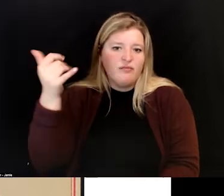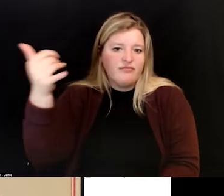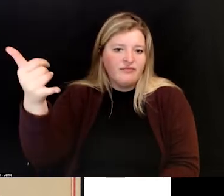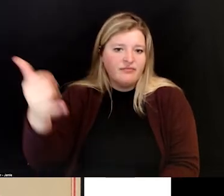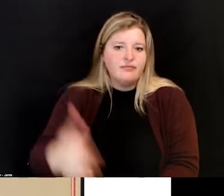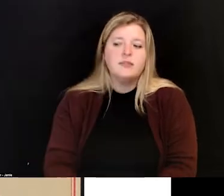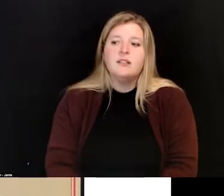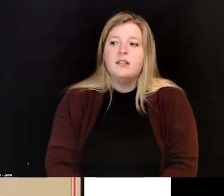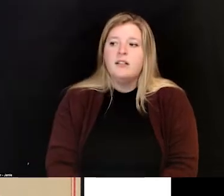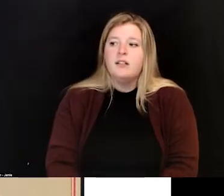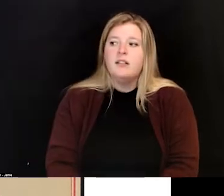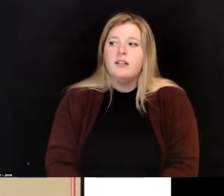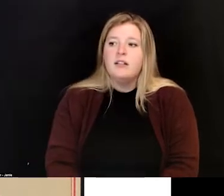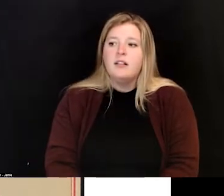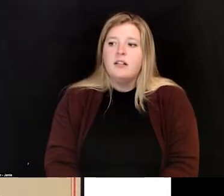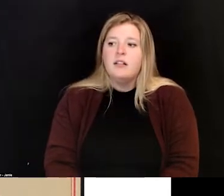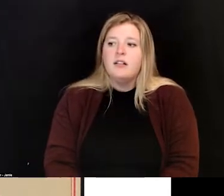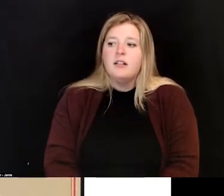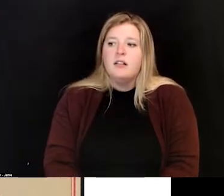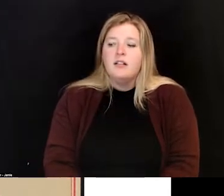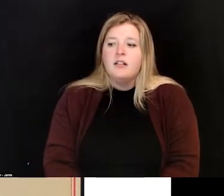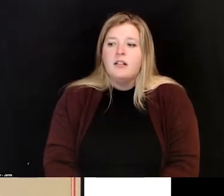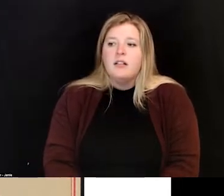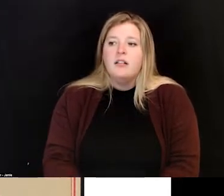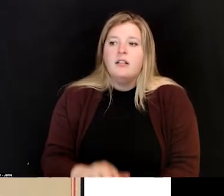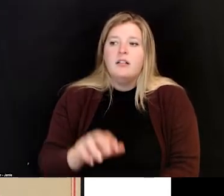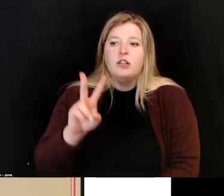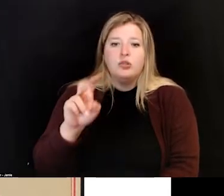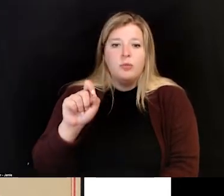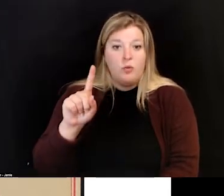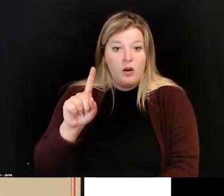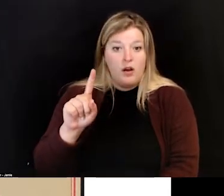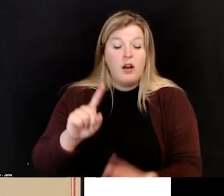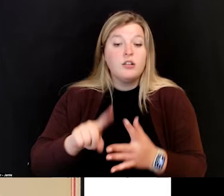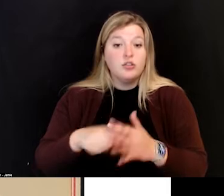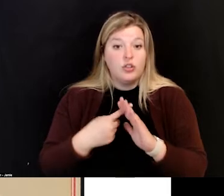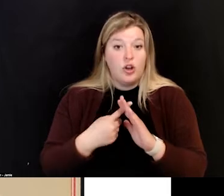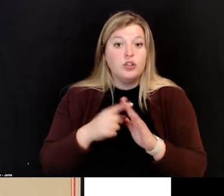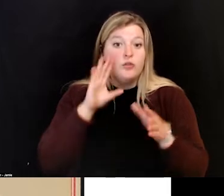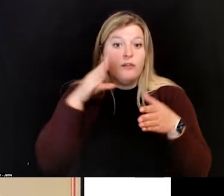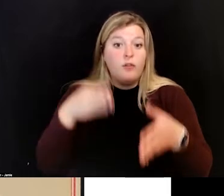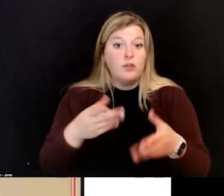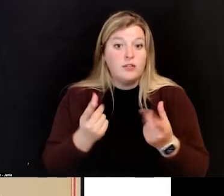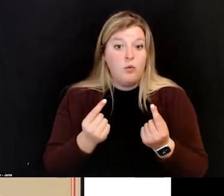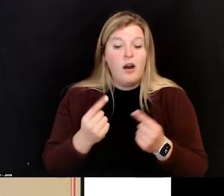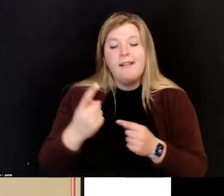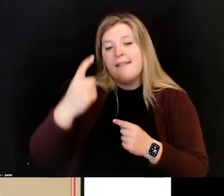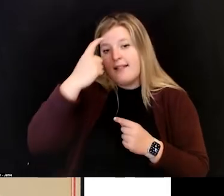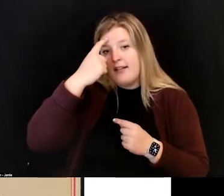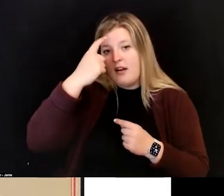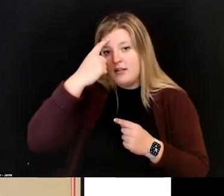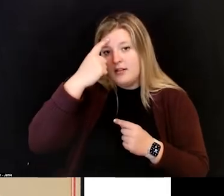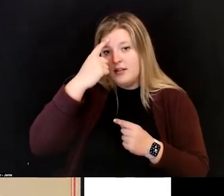So the other area that WCAG 2.1 starts to work on is the cognitive area and supporting people